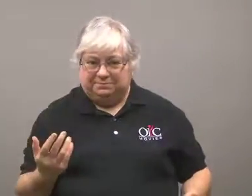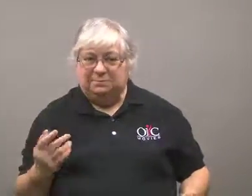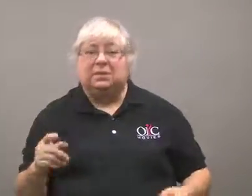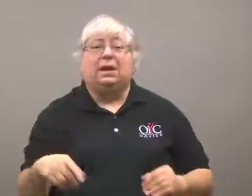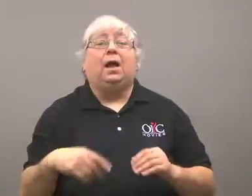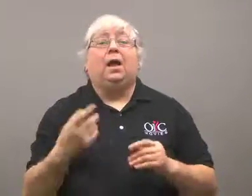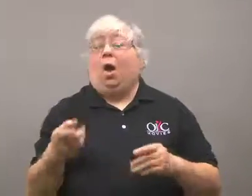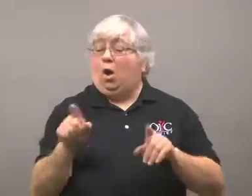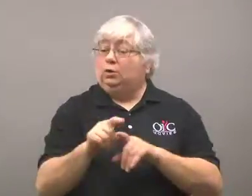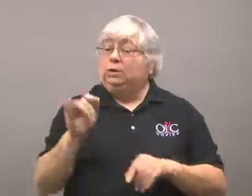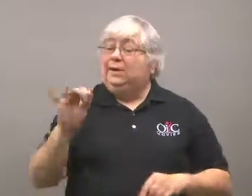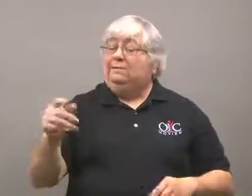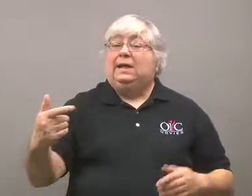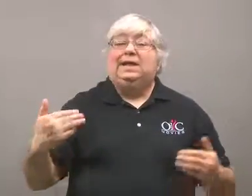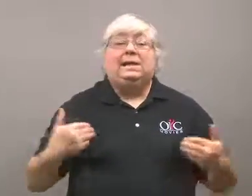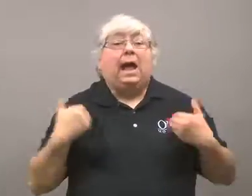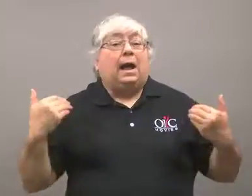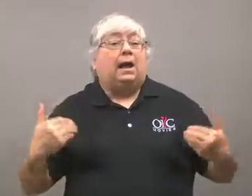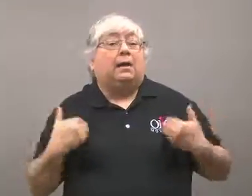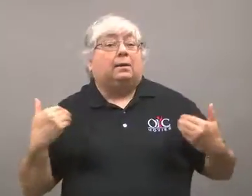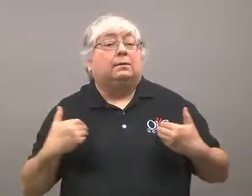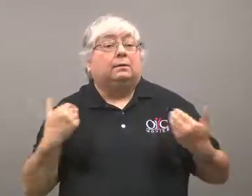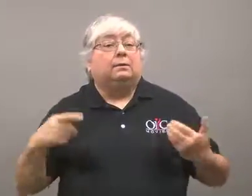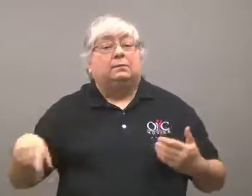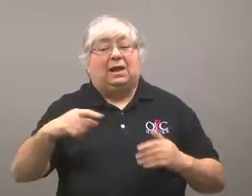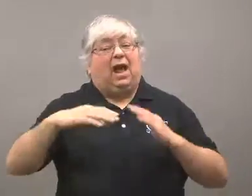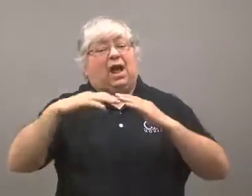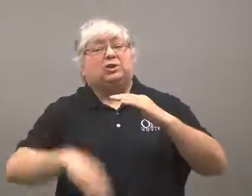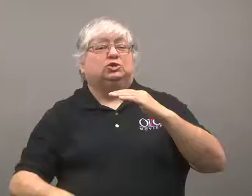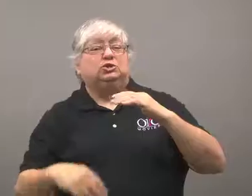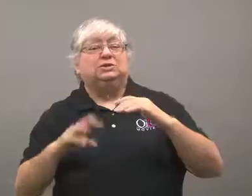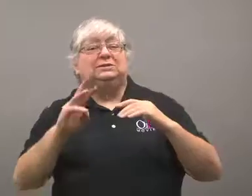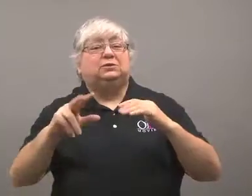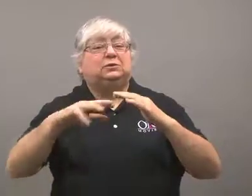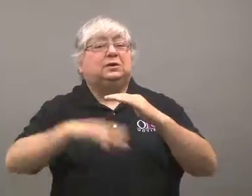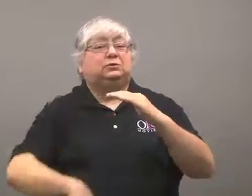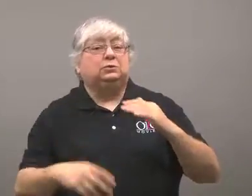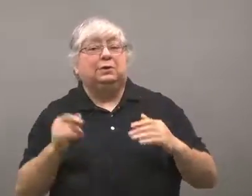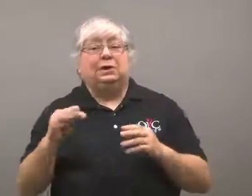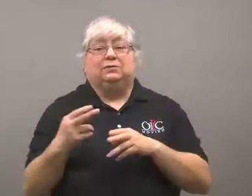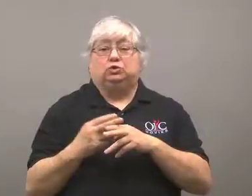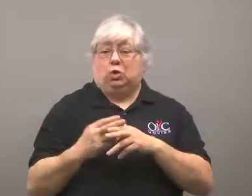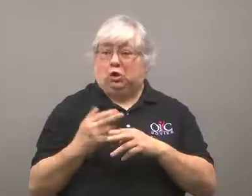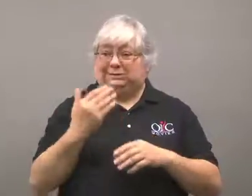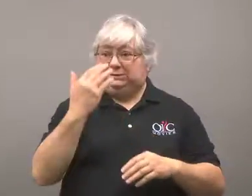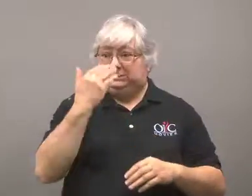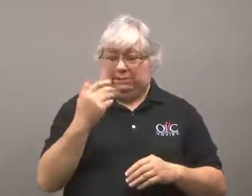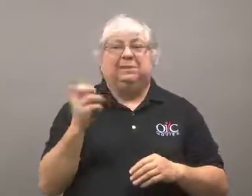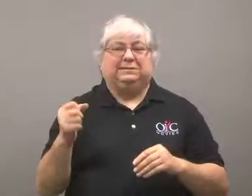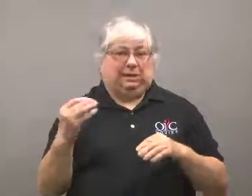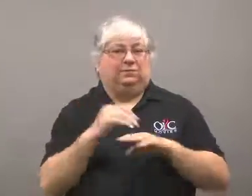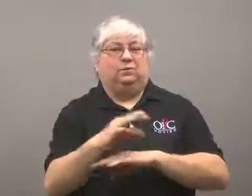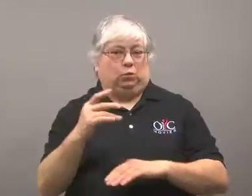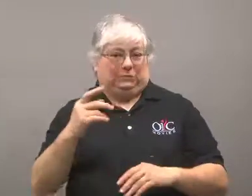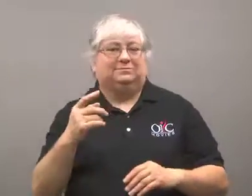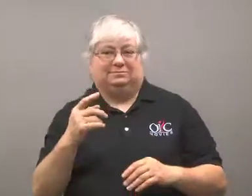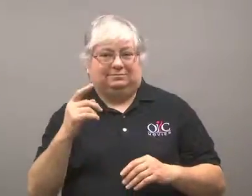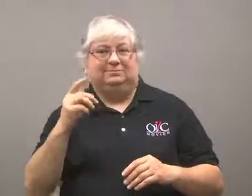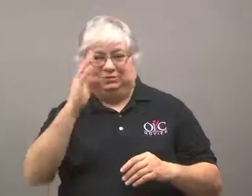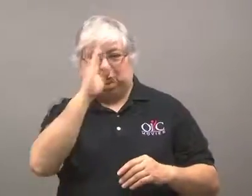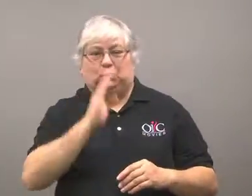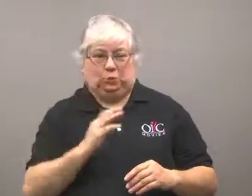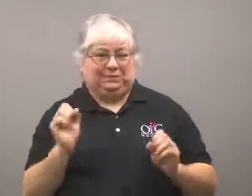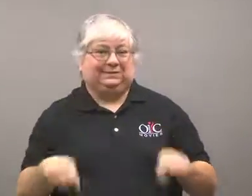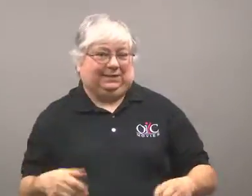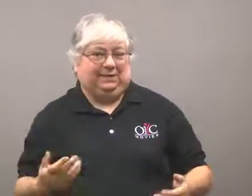Younger people who slept fewer hours were also more prone to strokes.